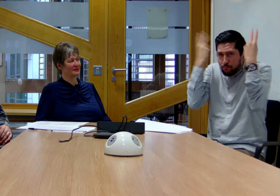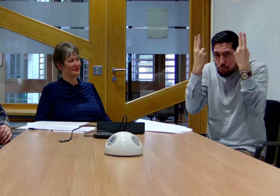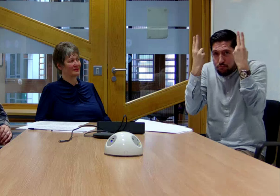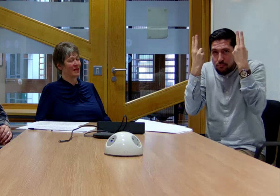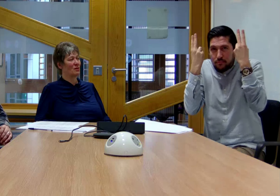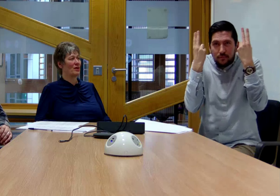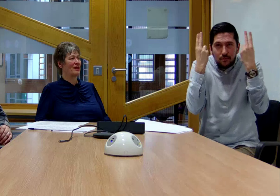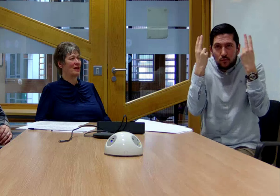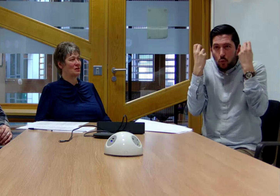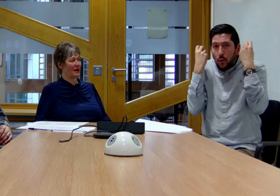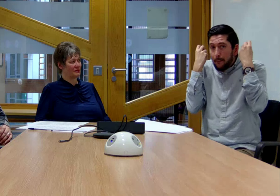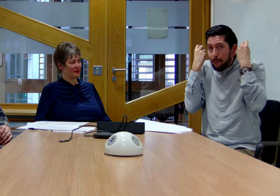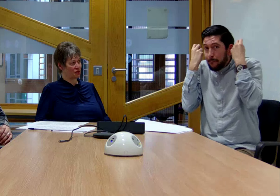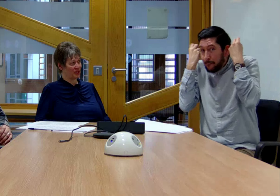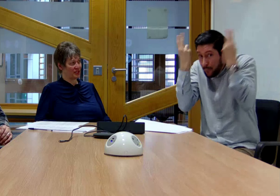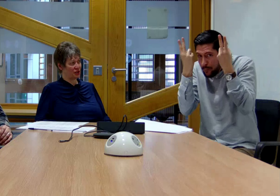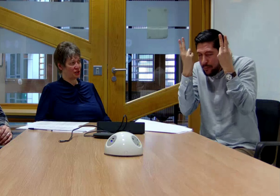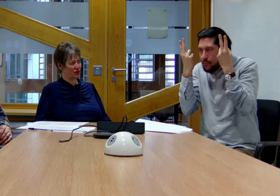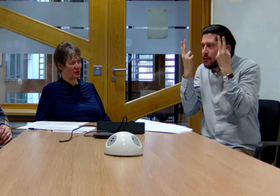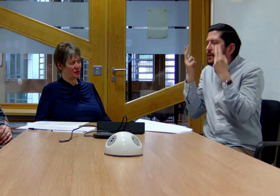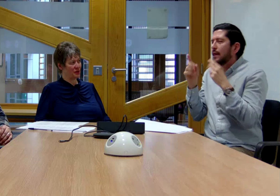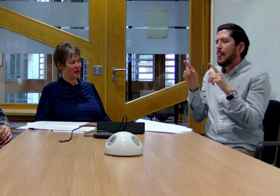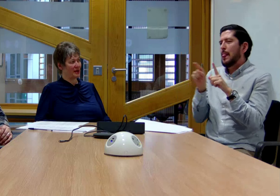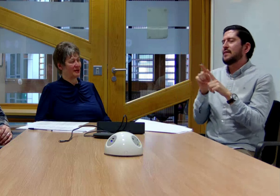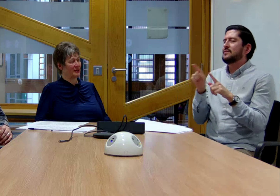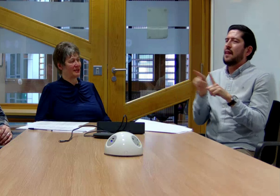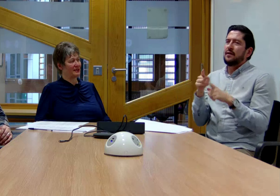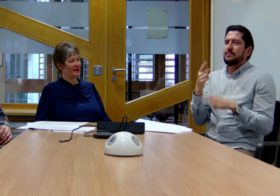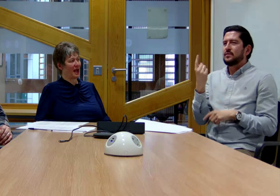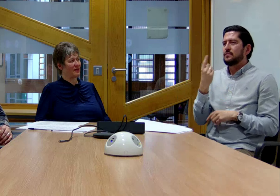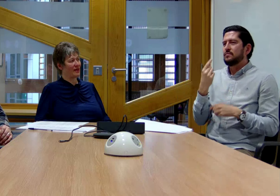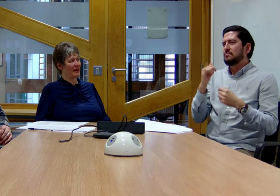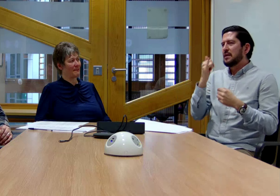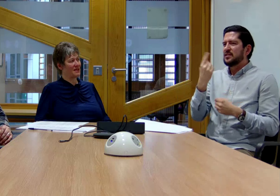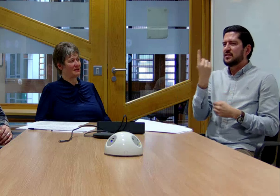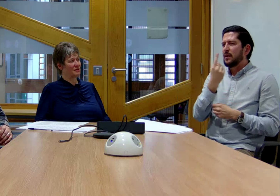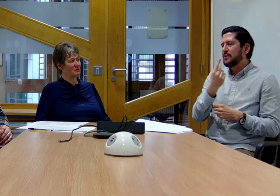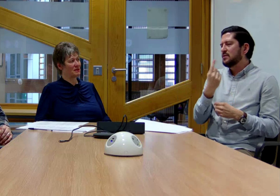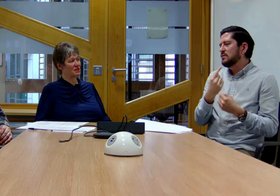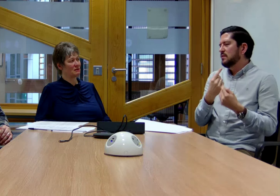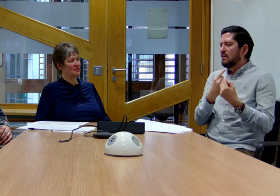And also I like the sign that I'm demonstrating just now, that means maybe somebody's been